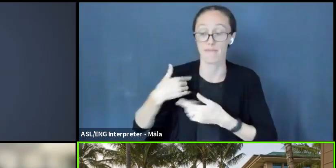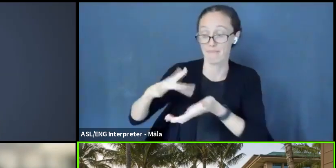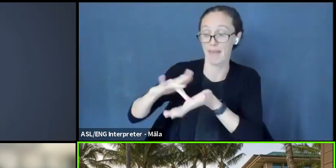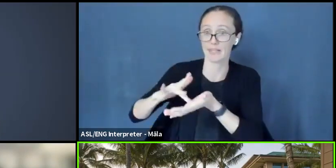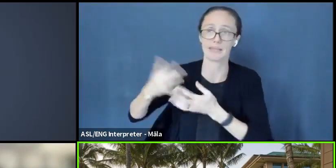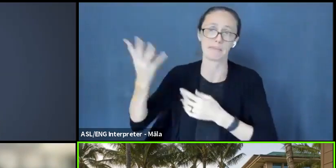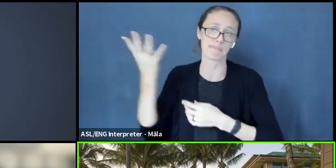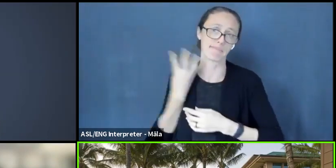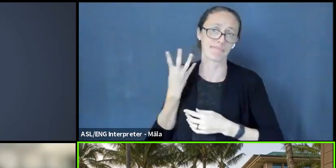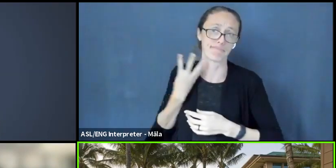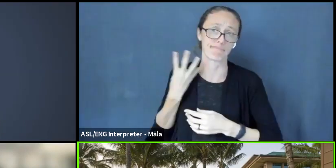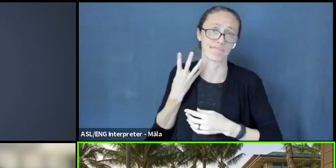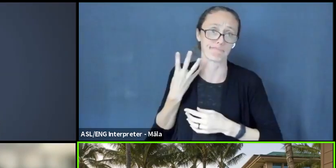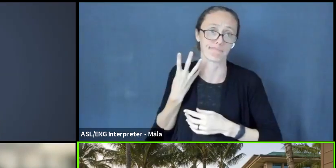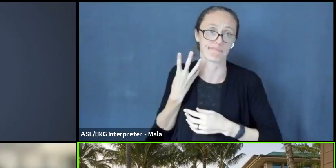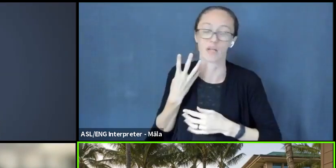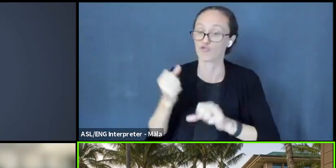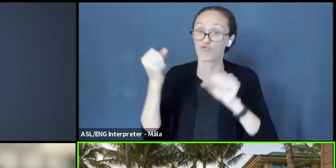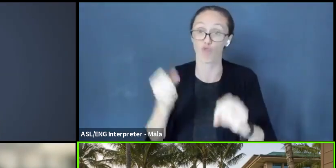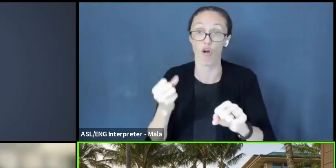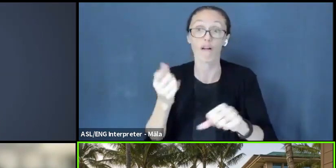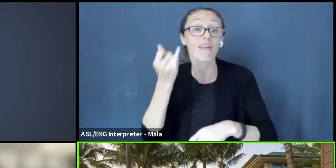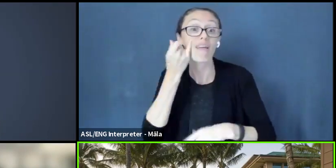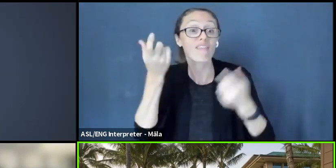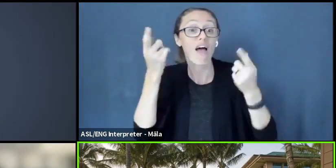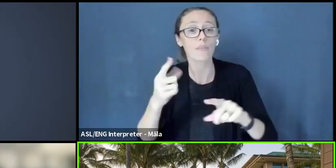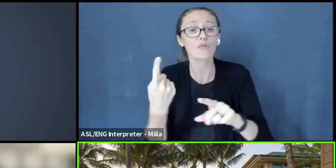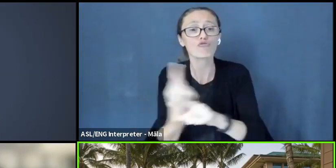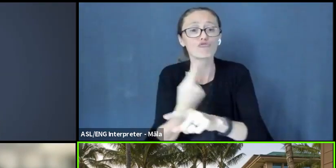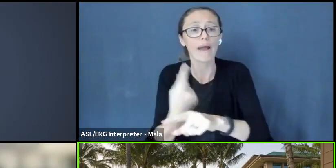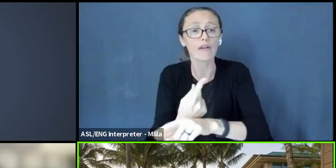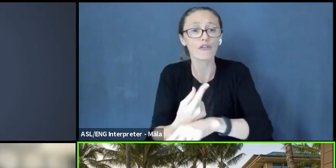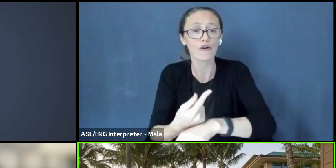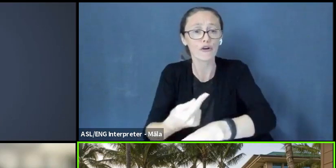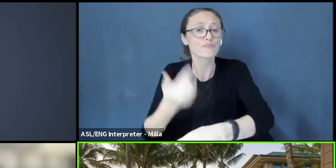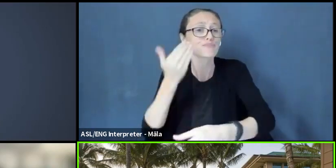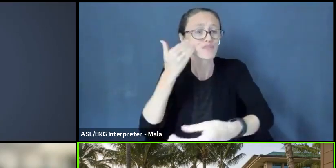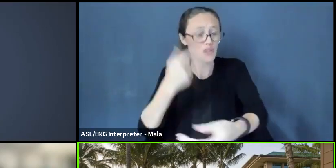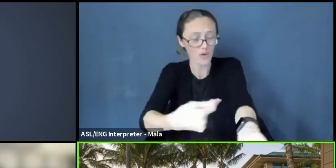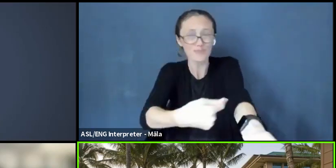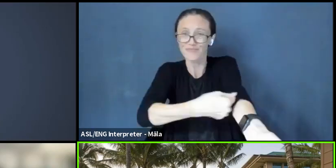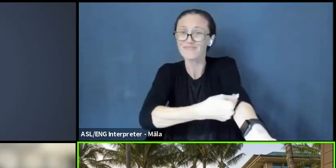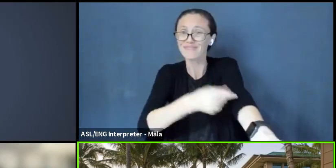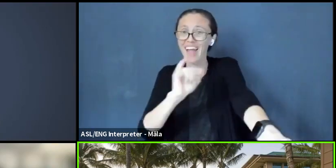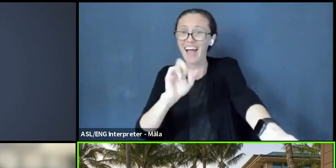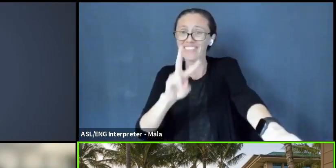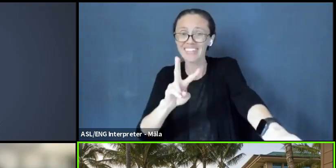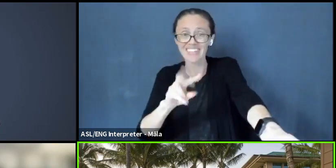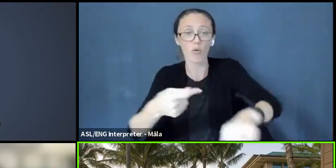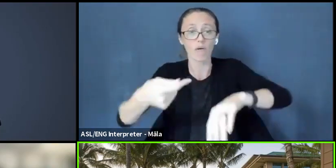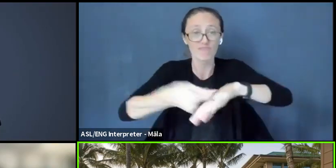And if we put them in through the regular IV, would get on your hand.